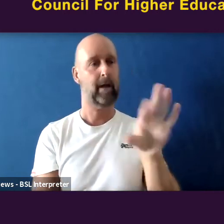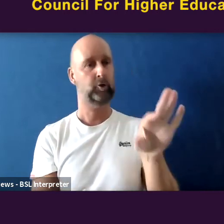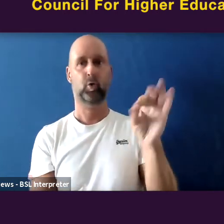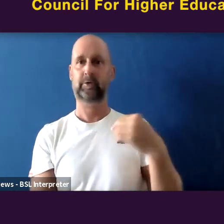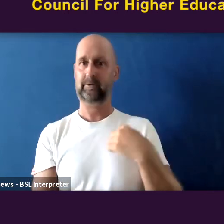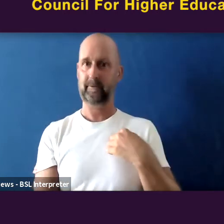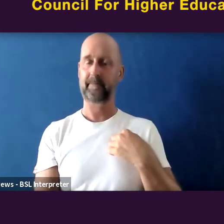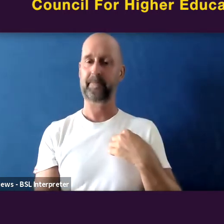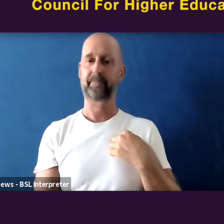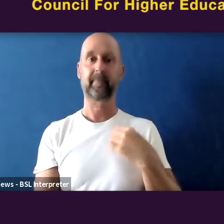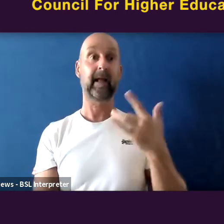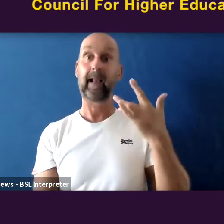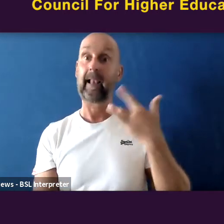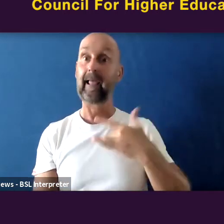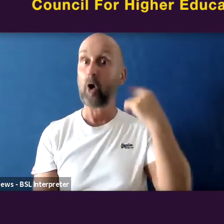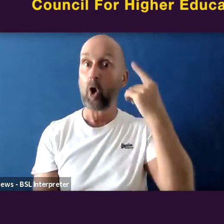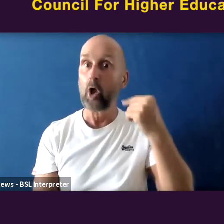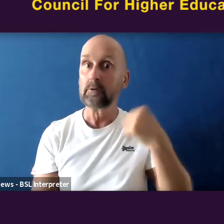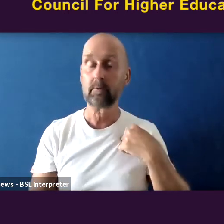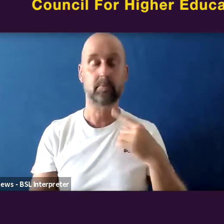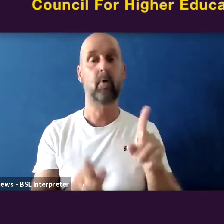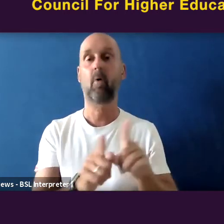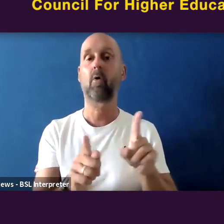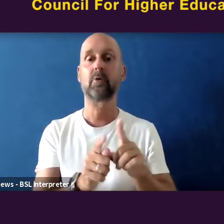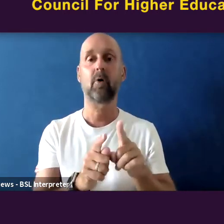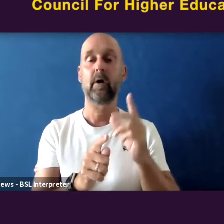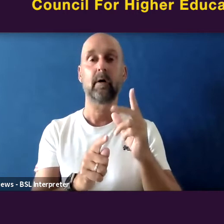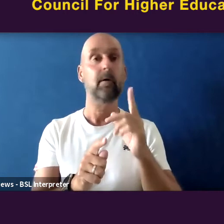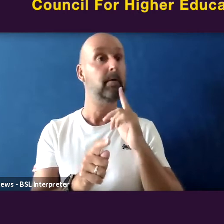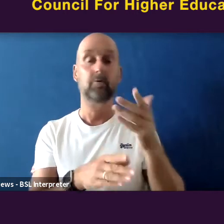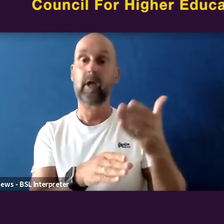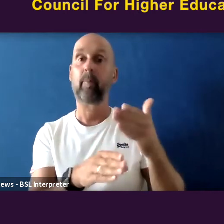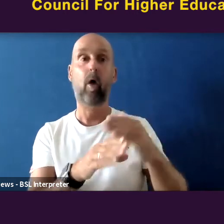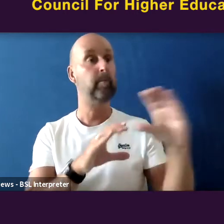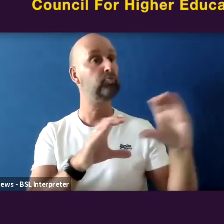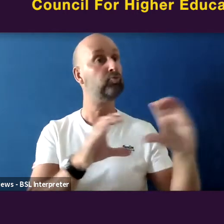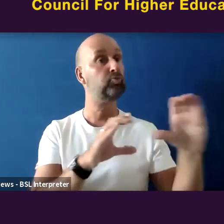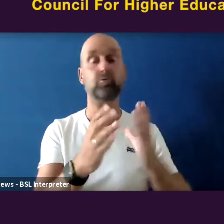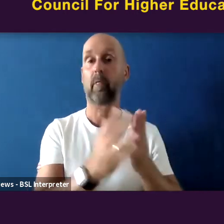to live in London and to always find temporary employment in the holidays to help sustain me.